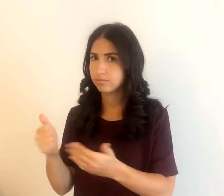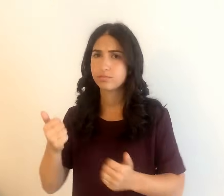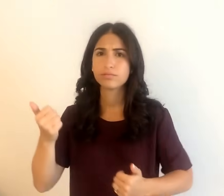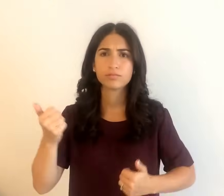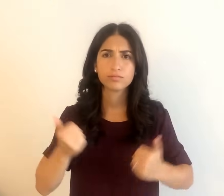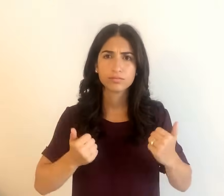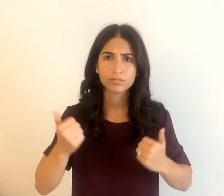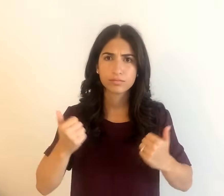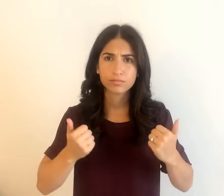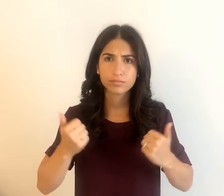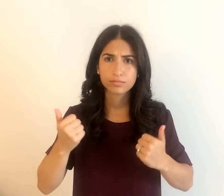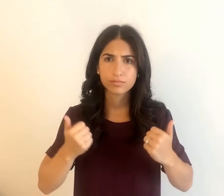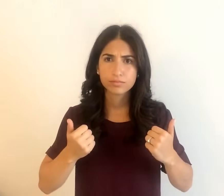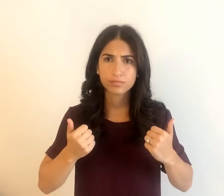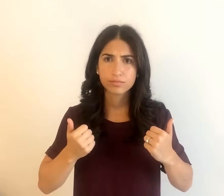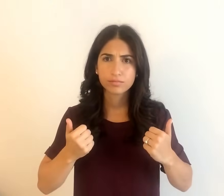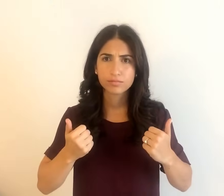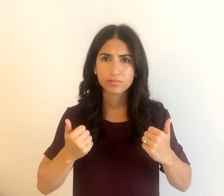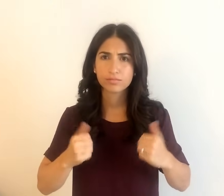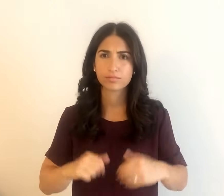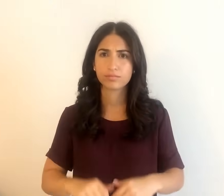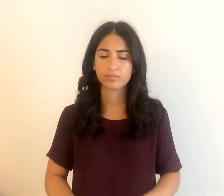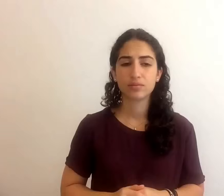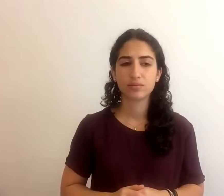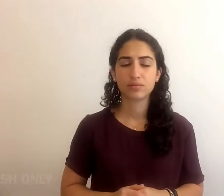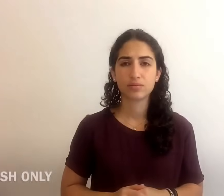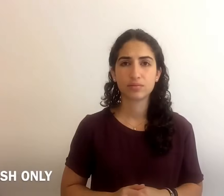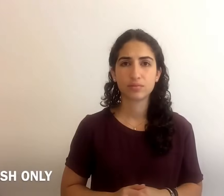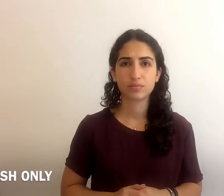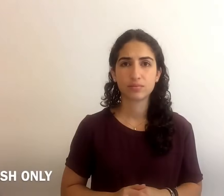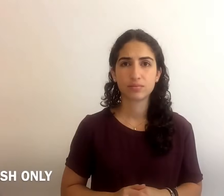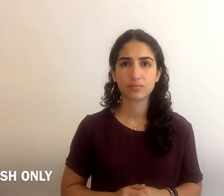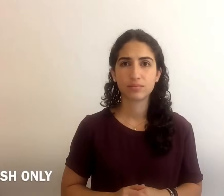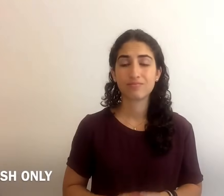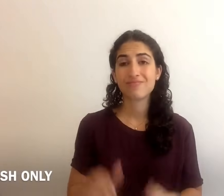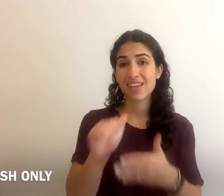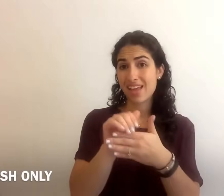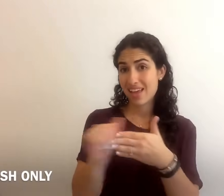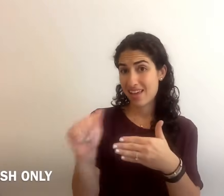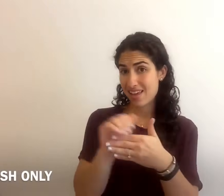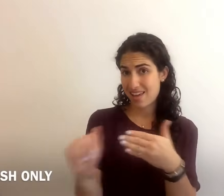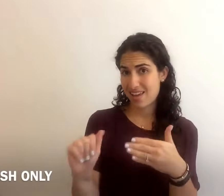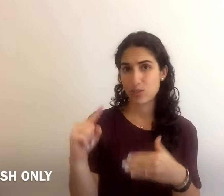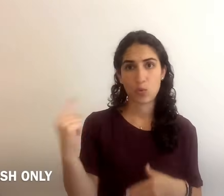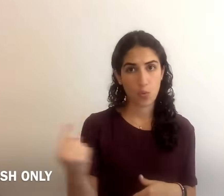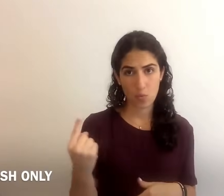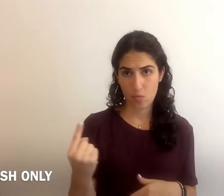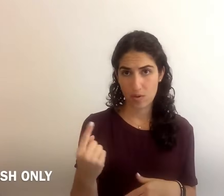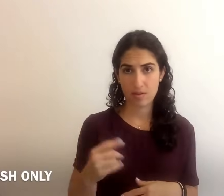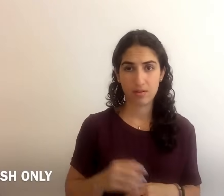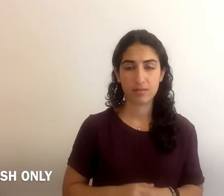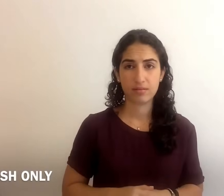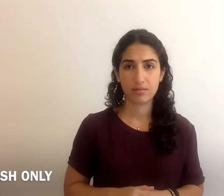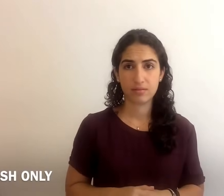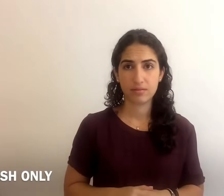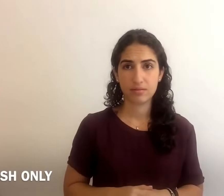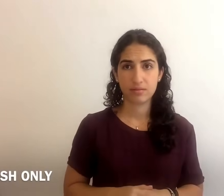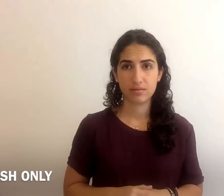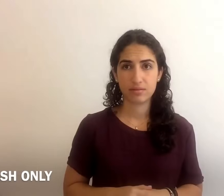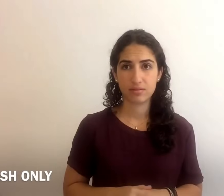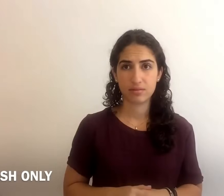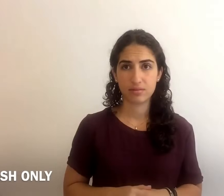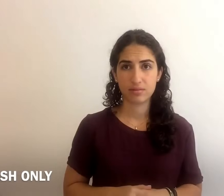cash only